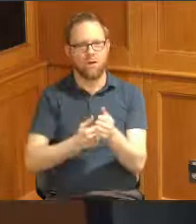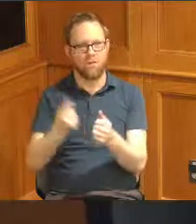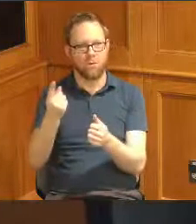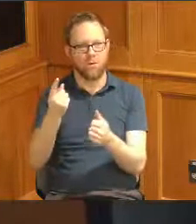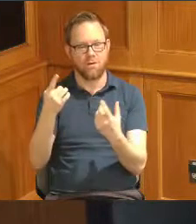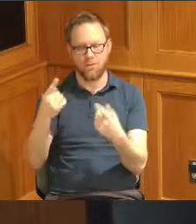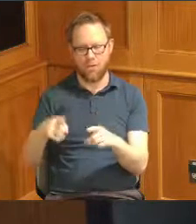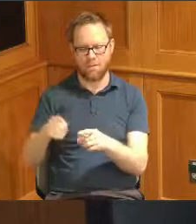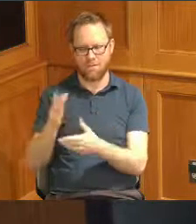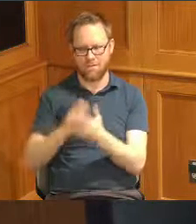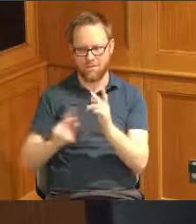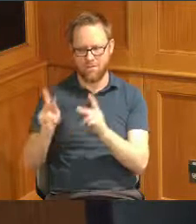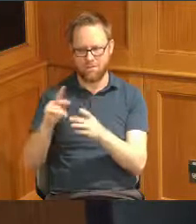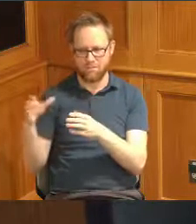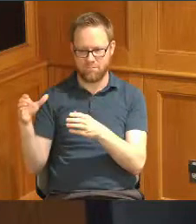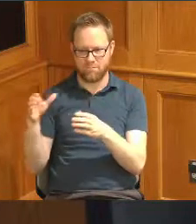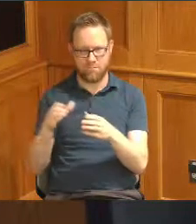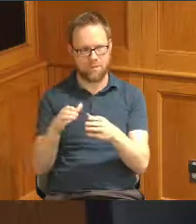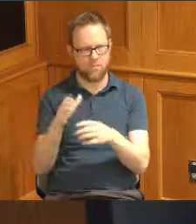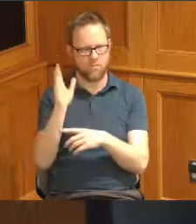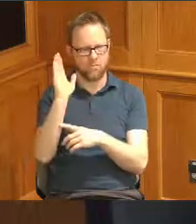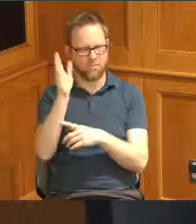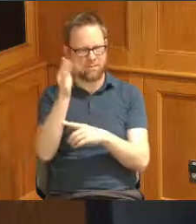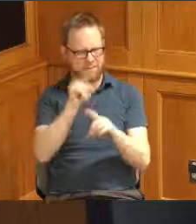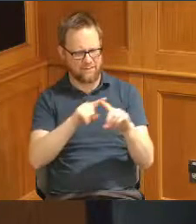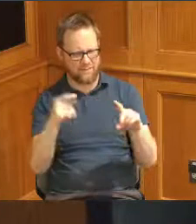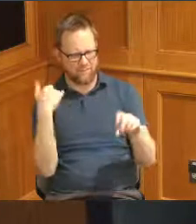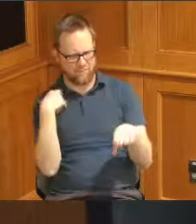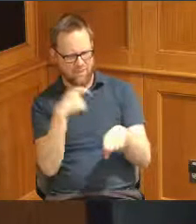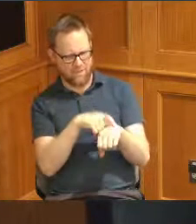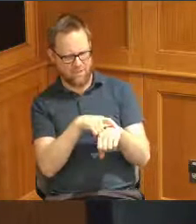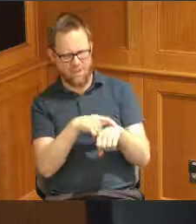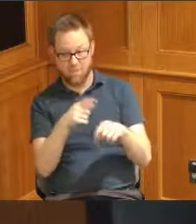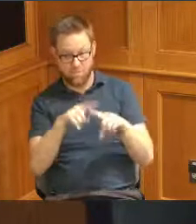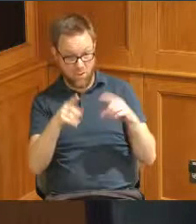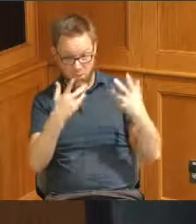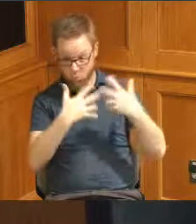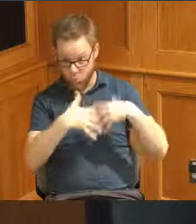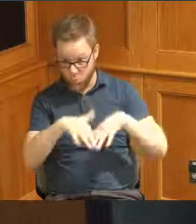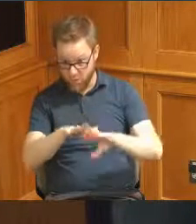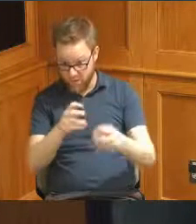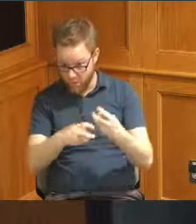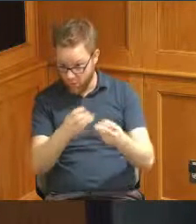people speak differently last time right they've worked it out that is correct okay what's the